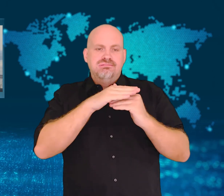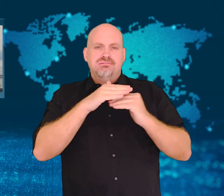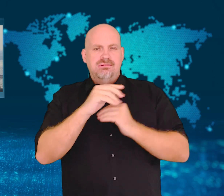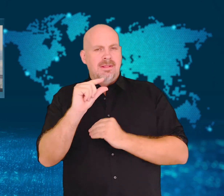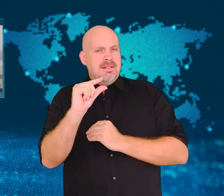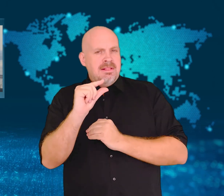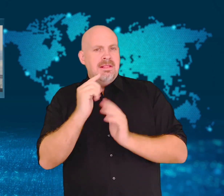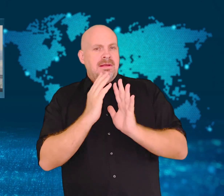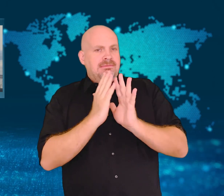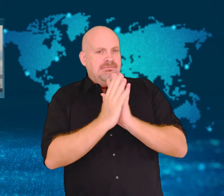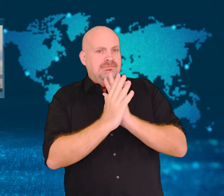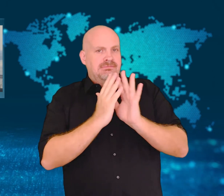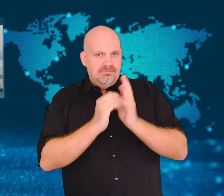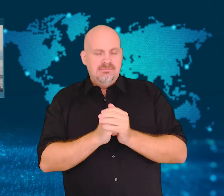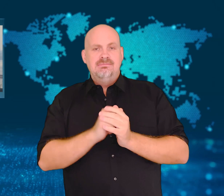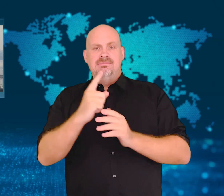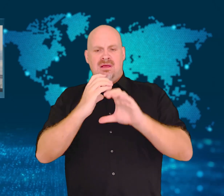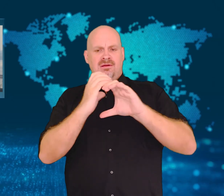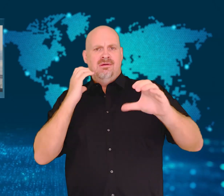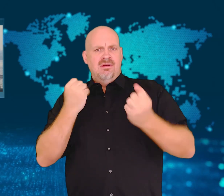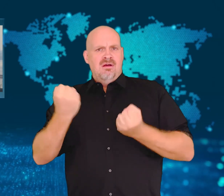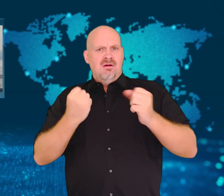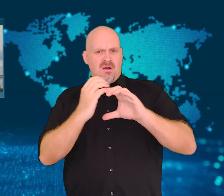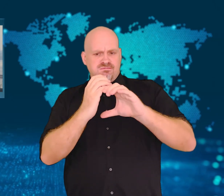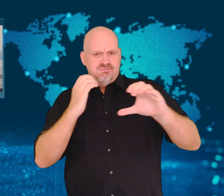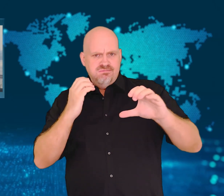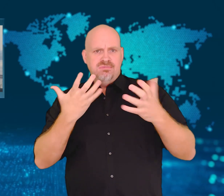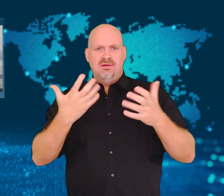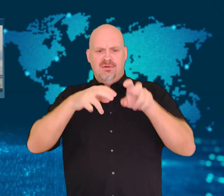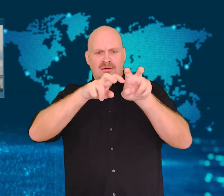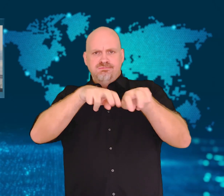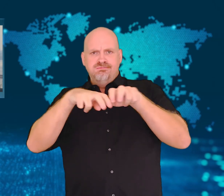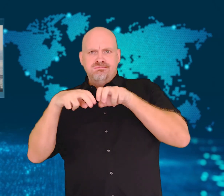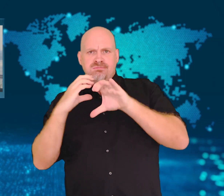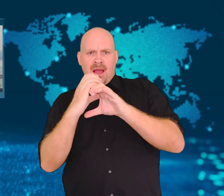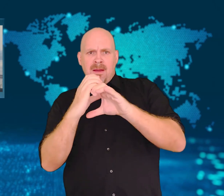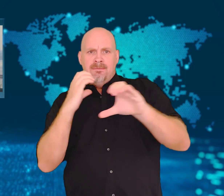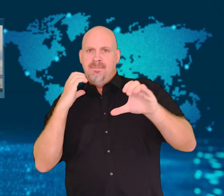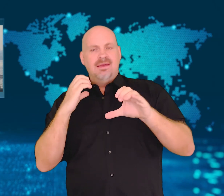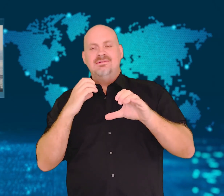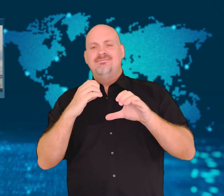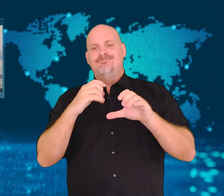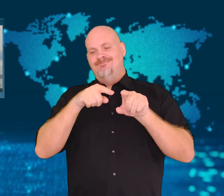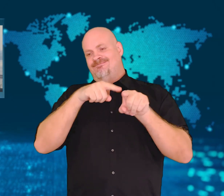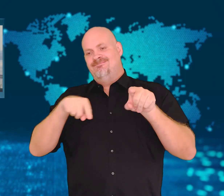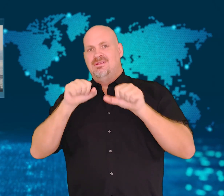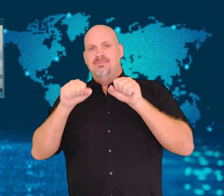A limited amount of car traffic on the bridge has resumed, but trucks